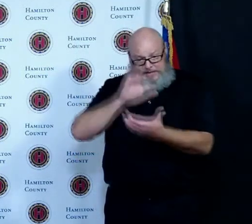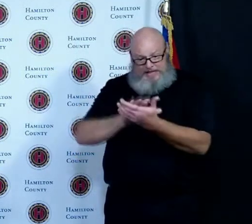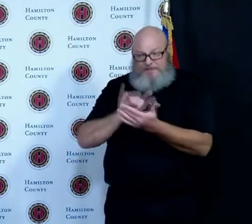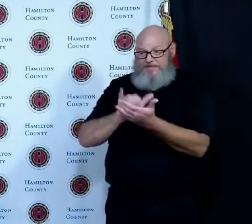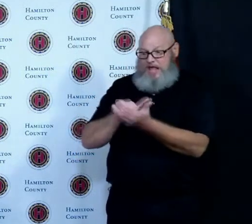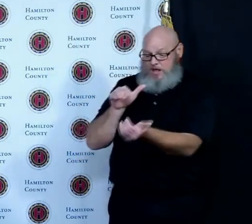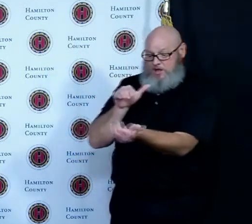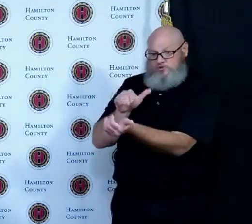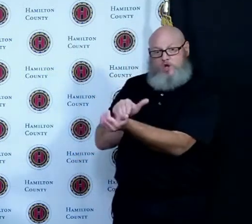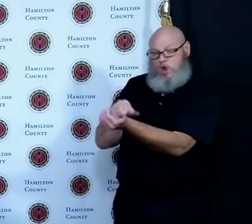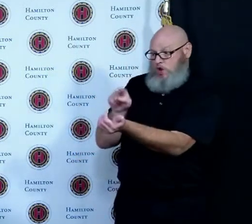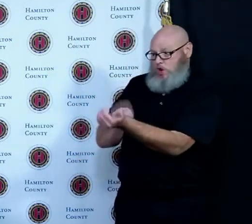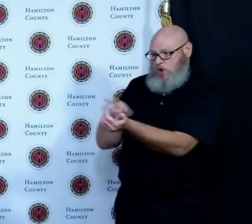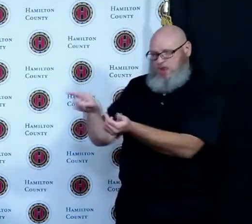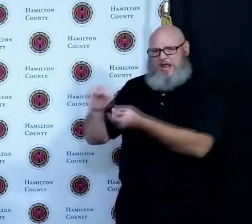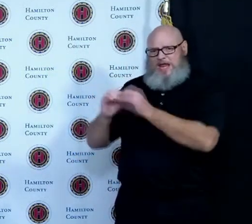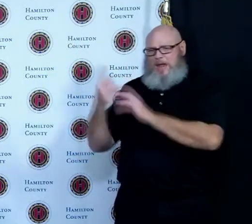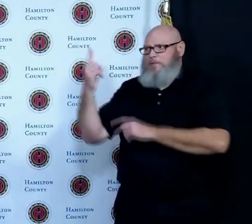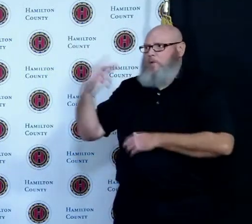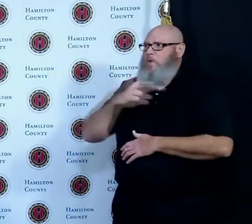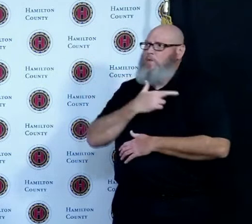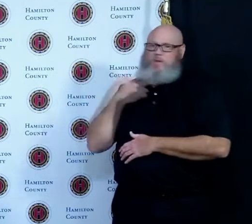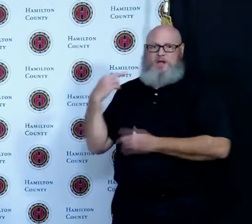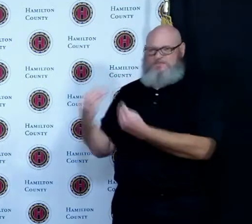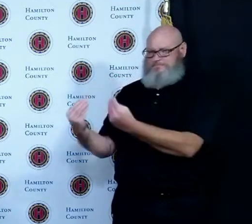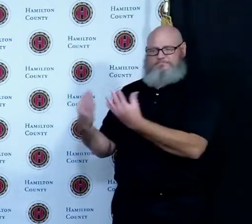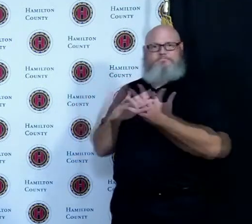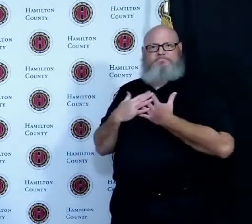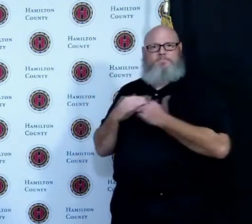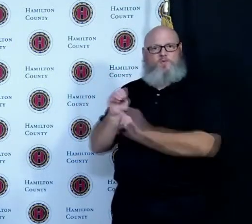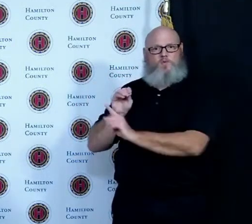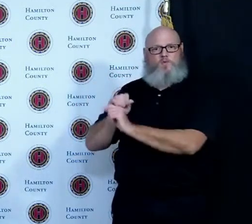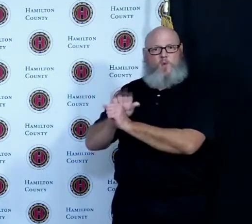health departments across the state continue to work in an orderly fashion to get the vaccine that